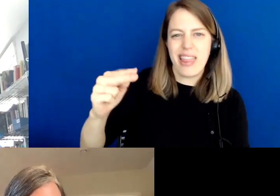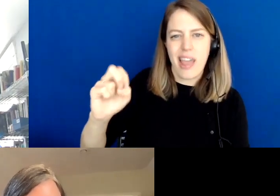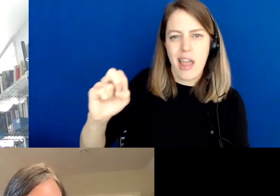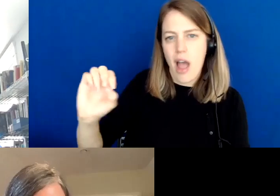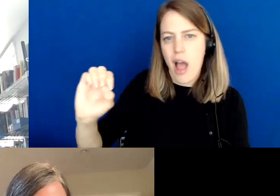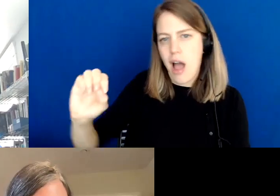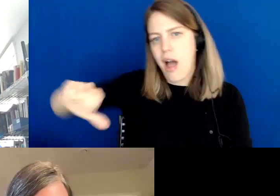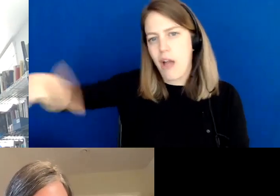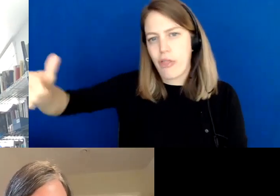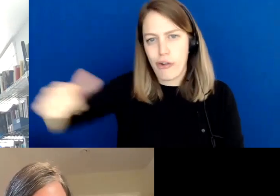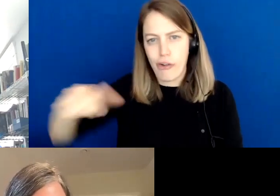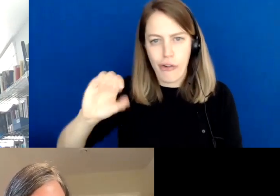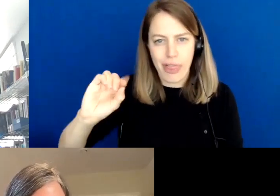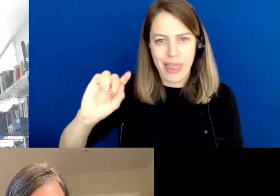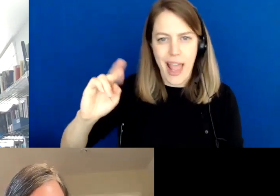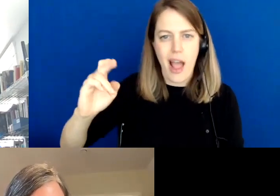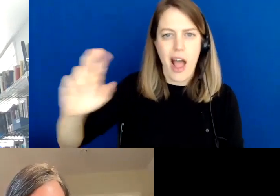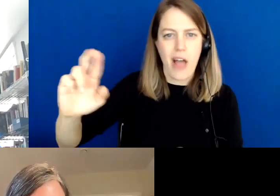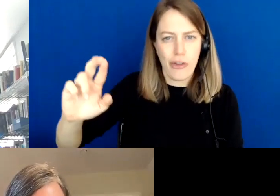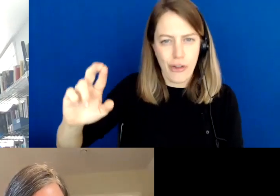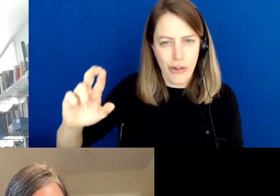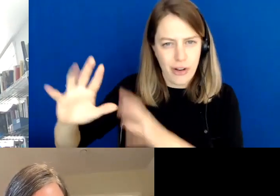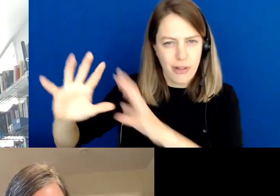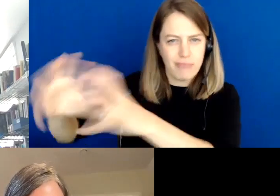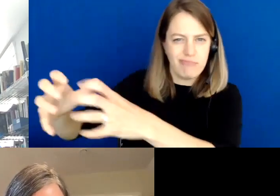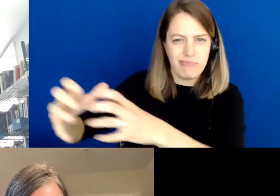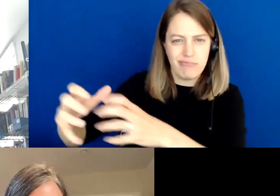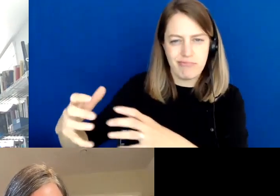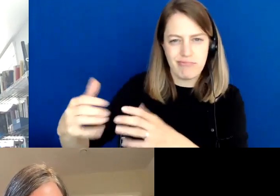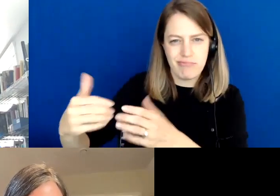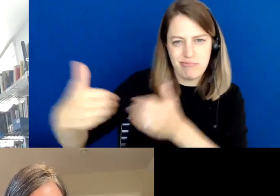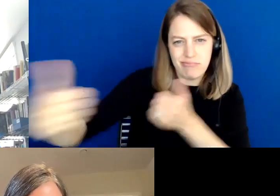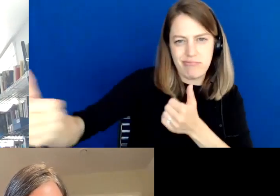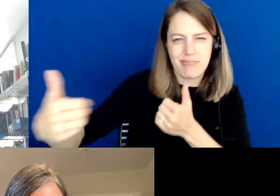because one of the consistent themes in reading your book is